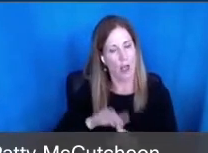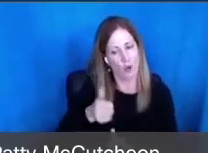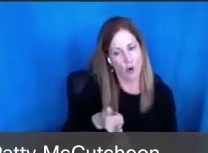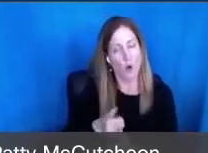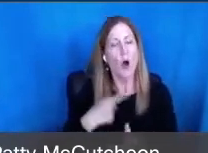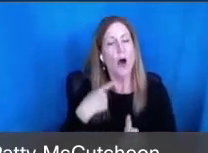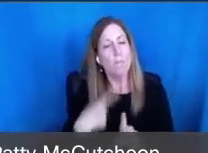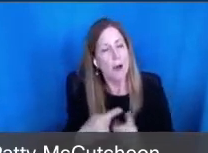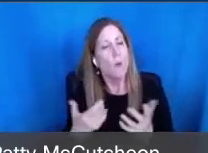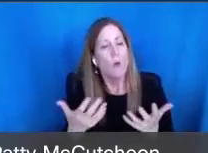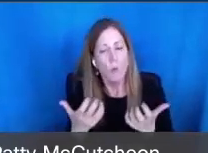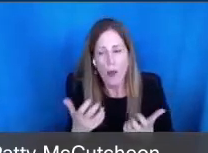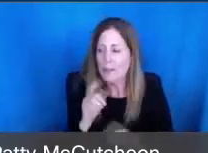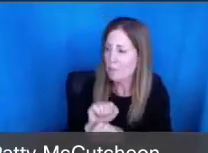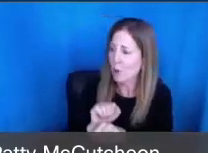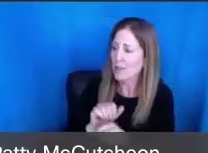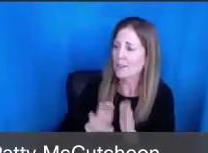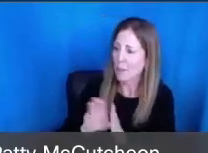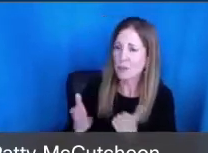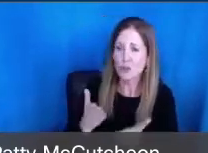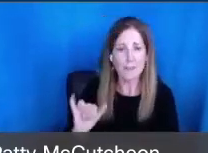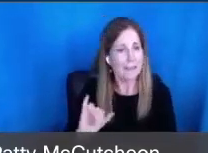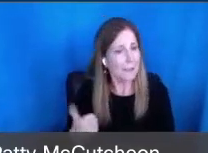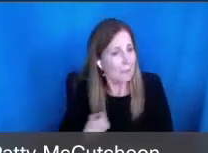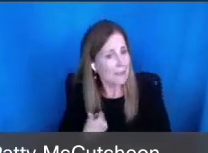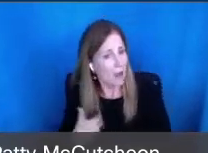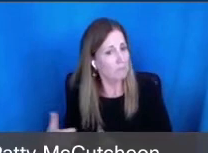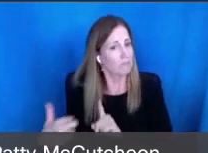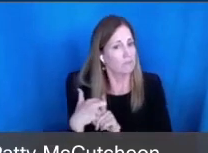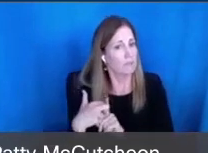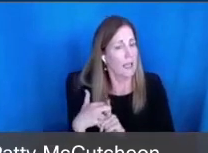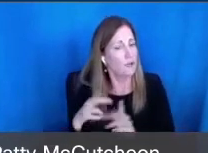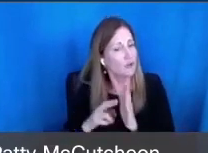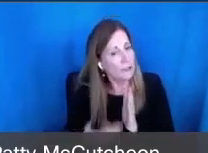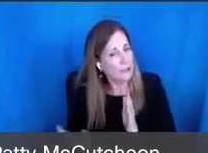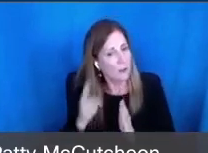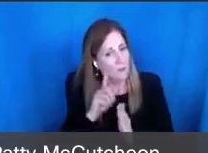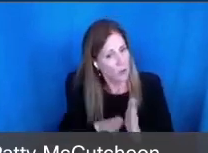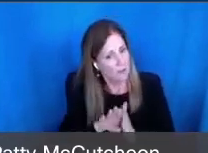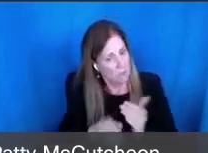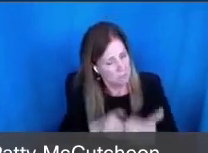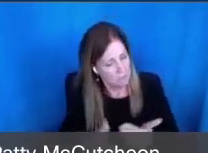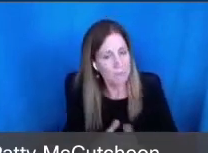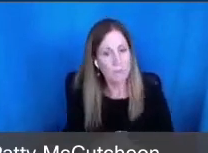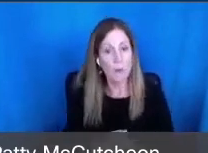employee development services, including myself, as a resource during development. We have found that the accessibility process